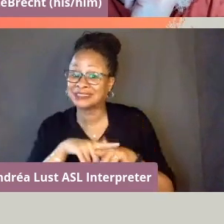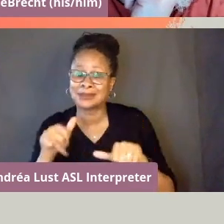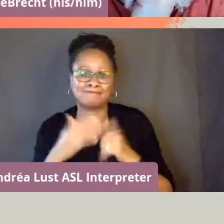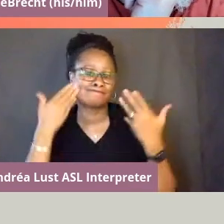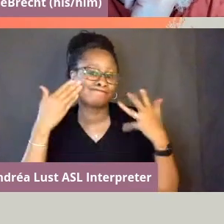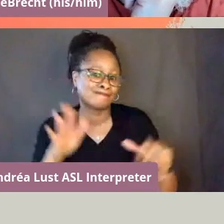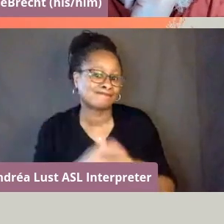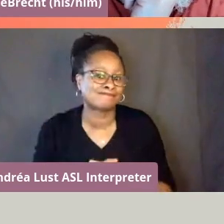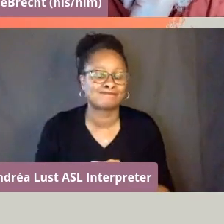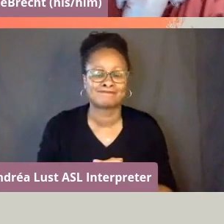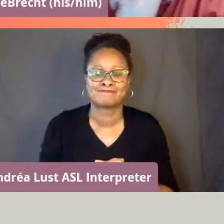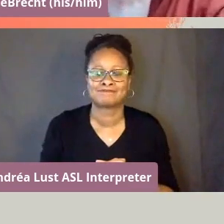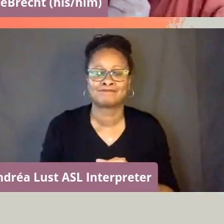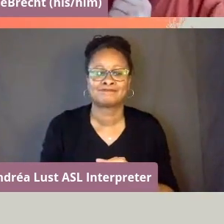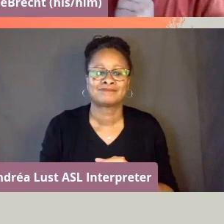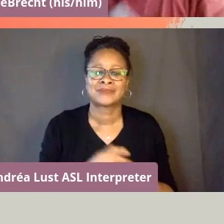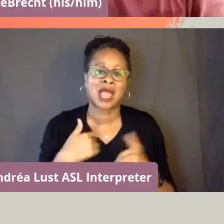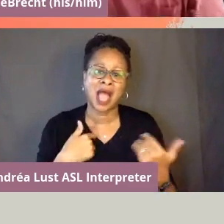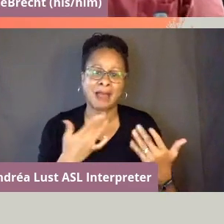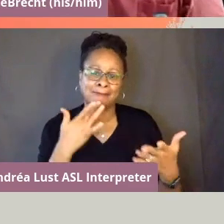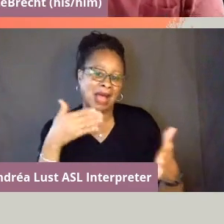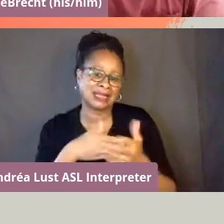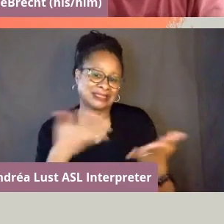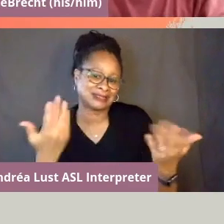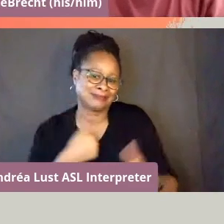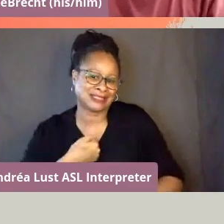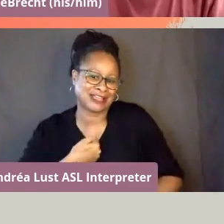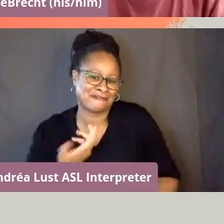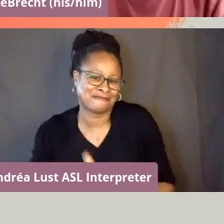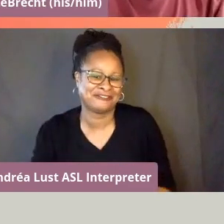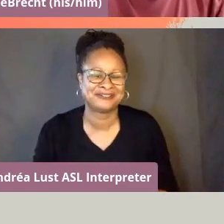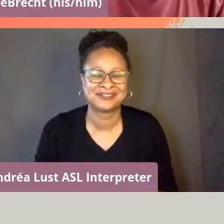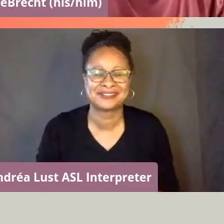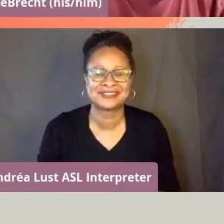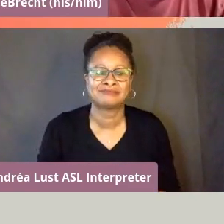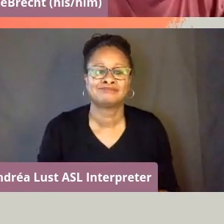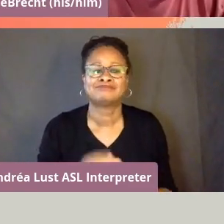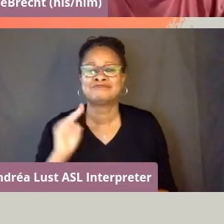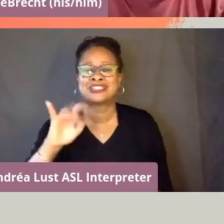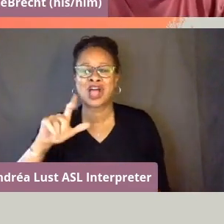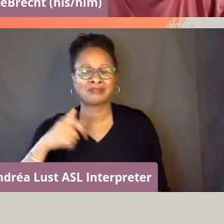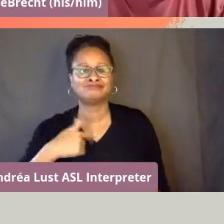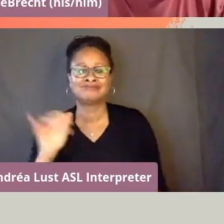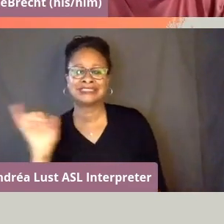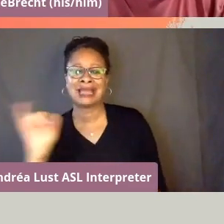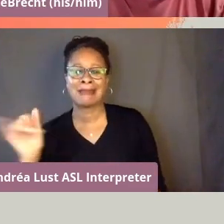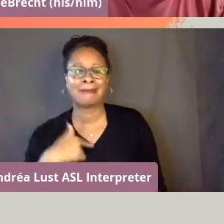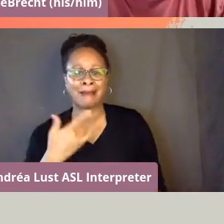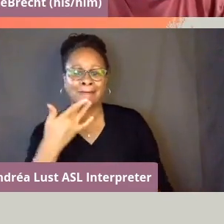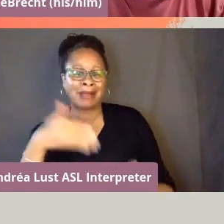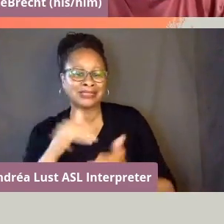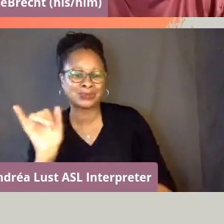I mean, I'm biased, but I'm biased too. Yes, I think we're in this together,